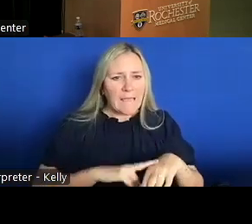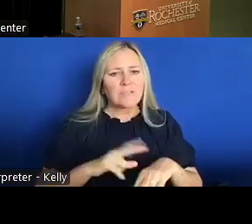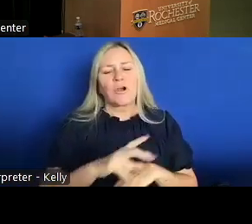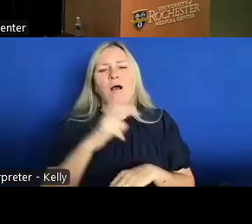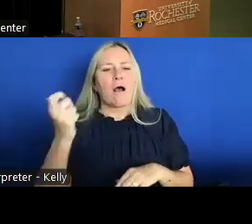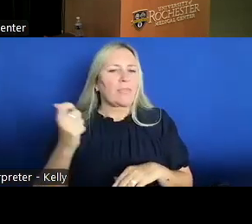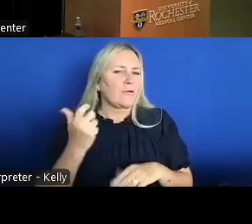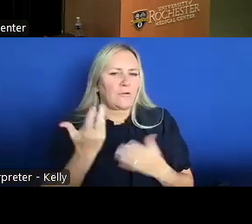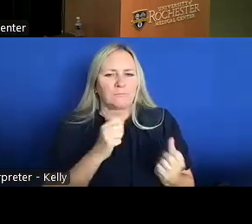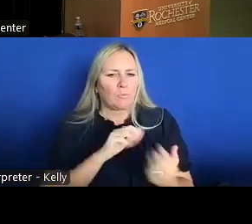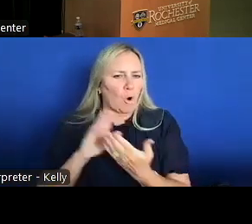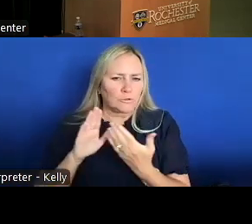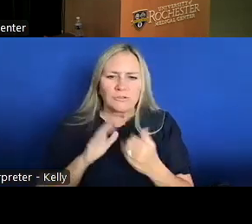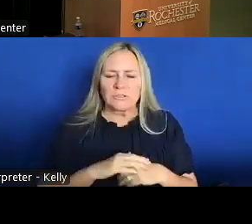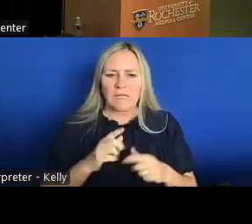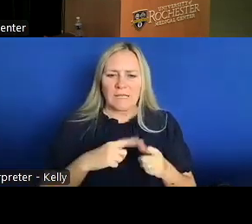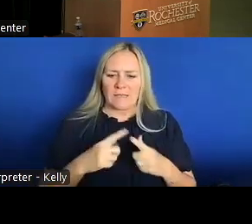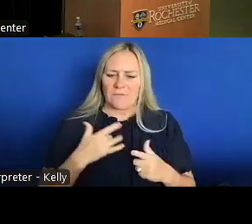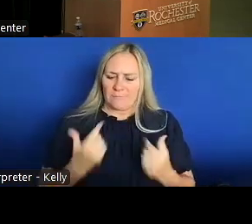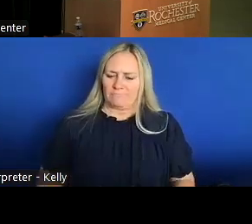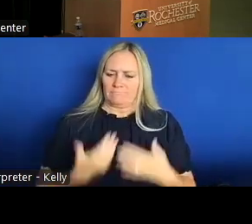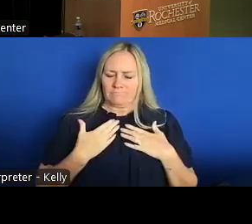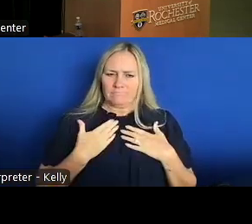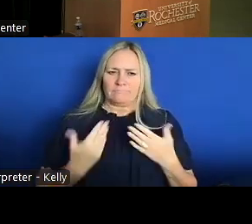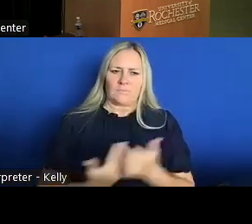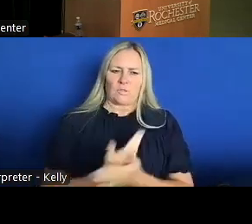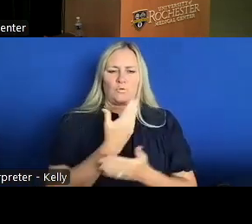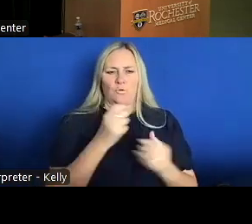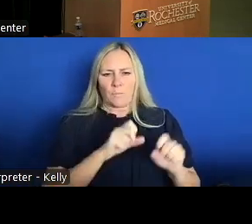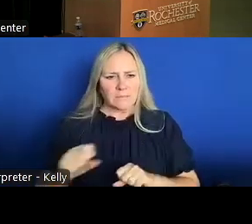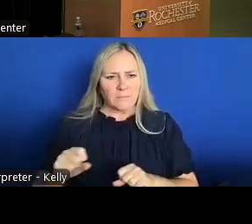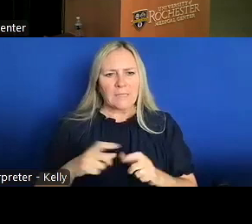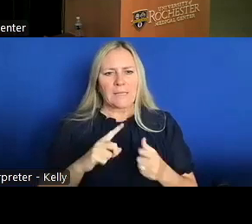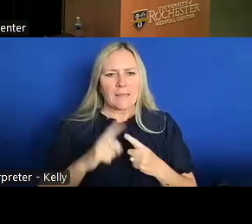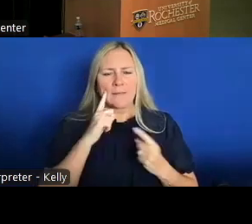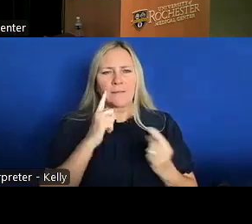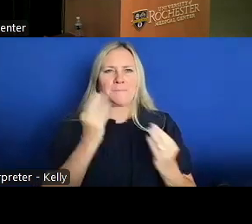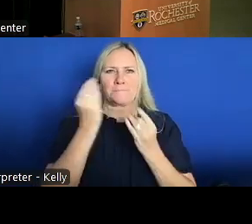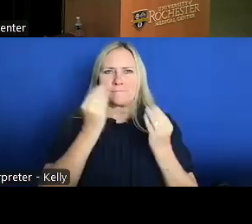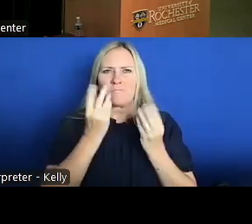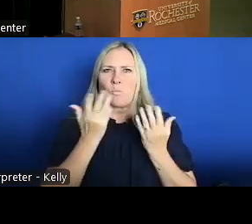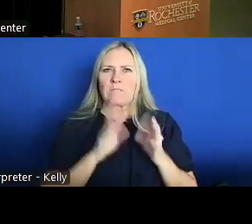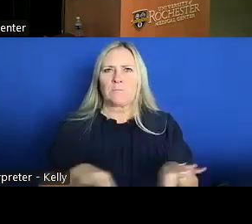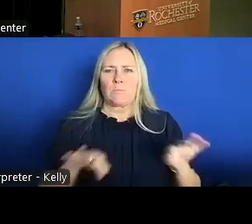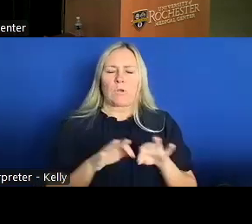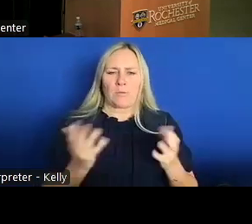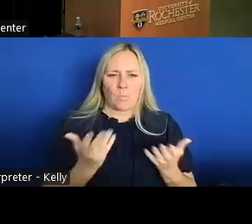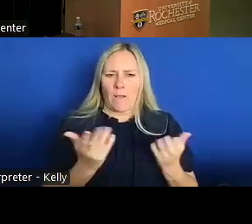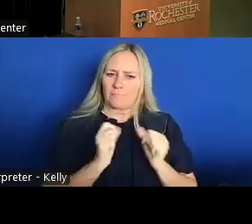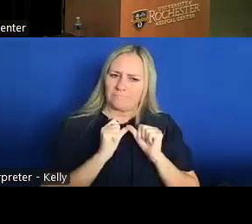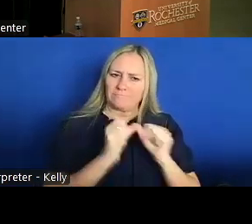possibilities and they reappraise and commit to what really matters so this is the transformation